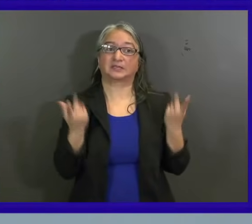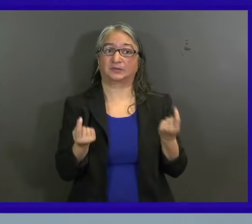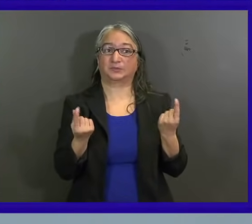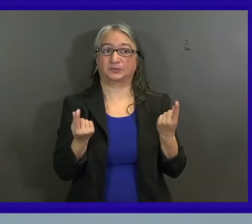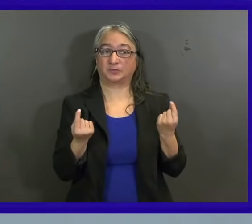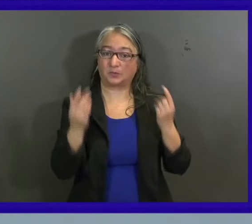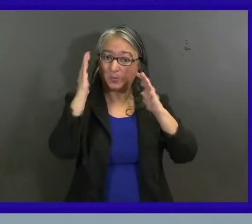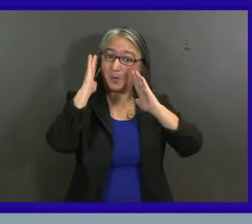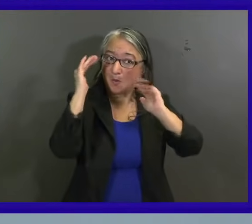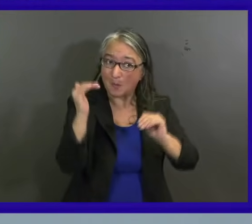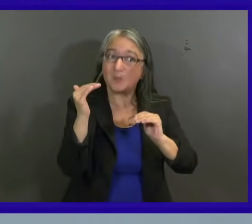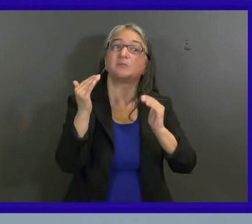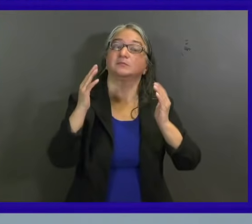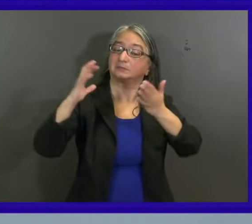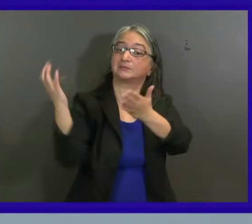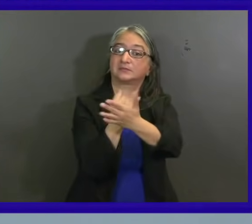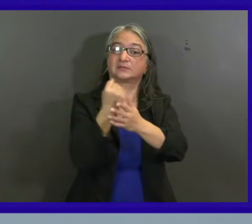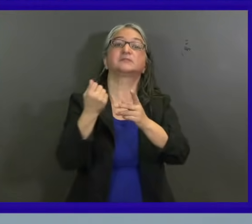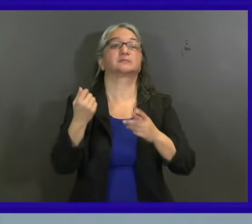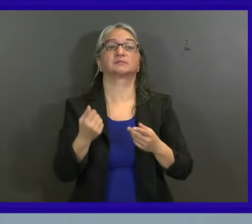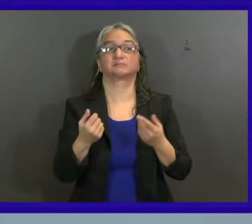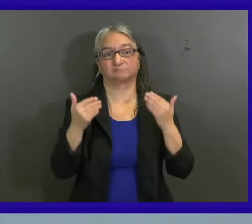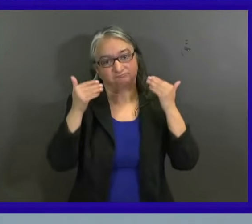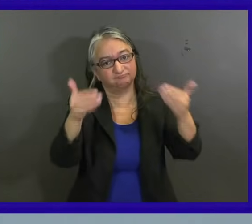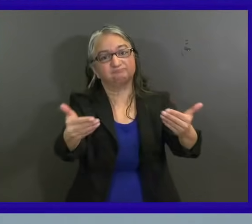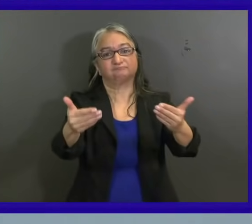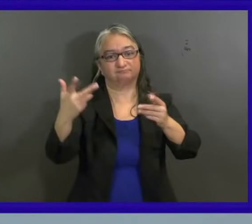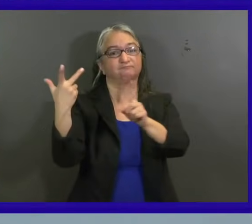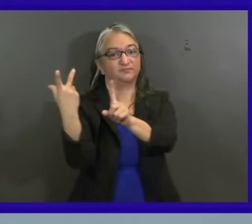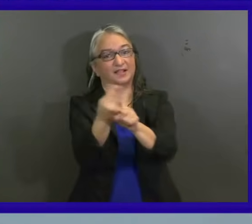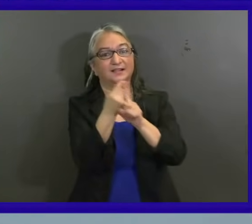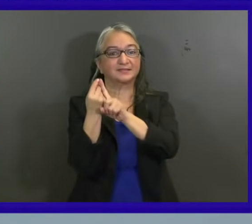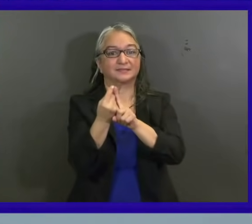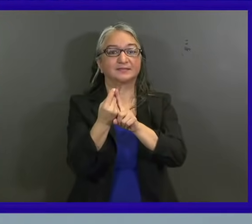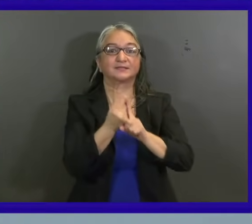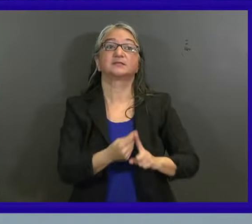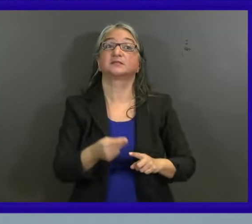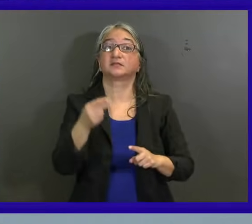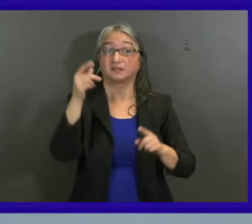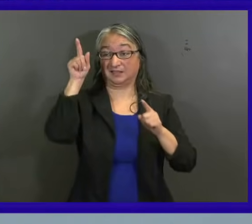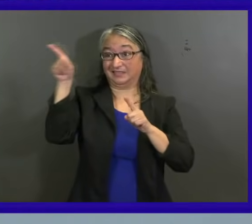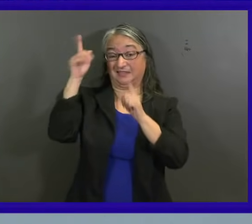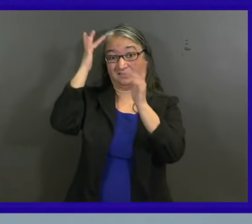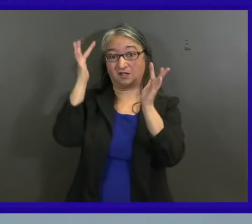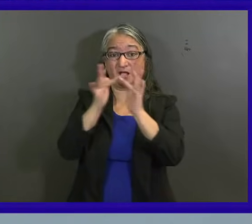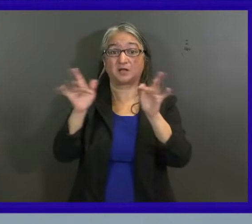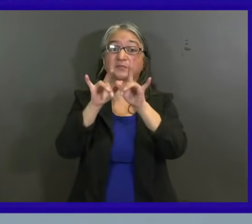is now our health care system is already significantly strained responding to the